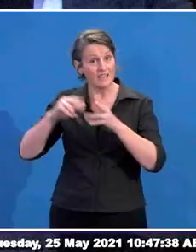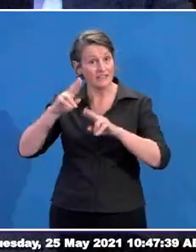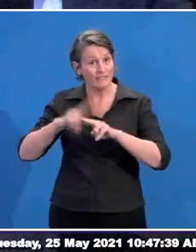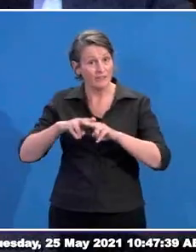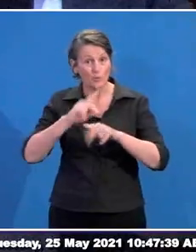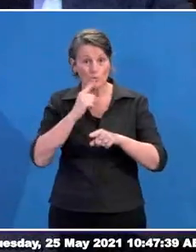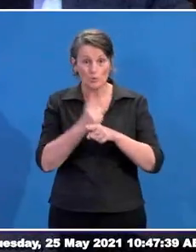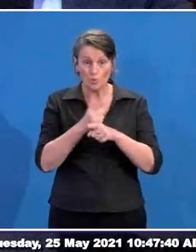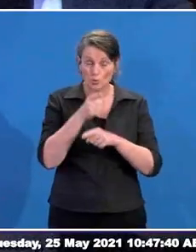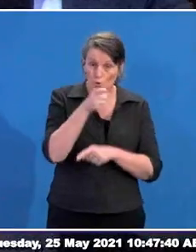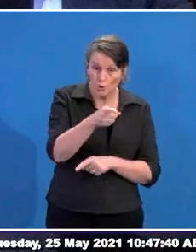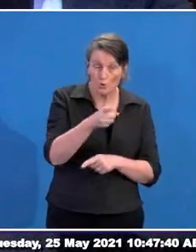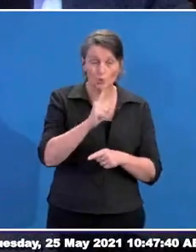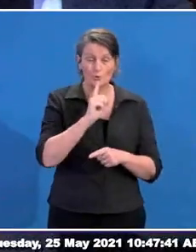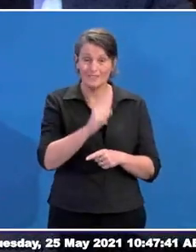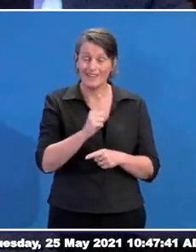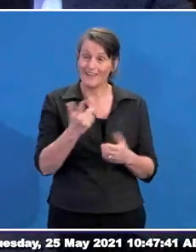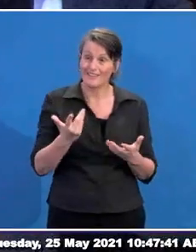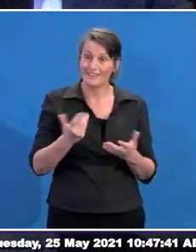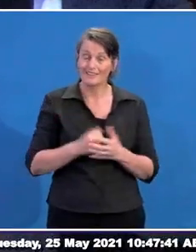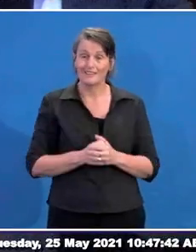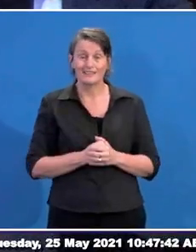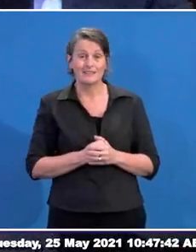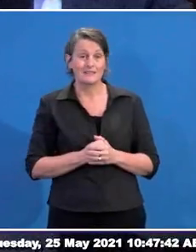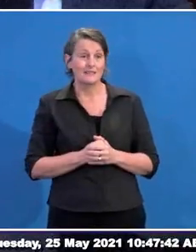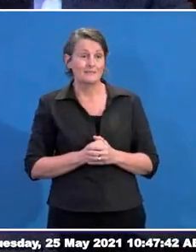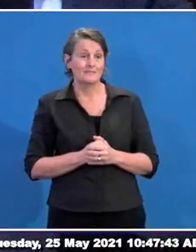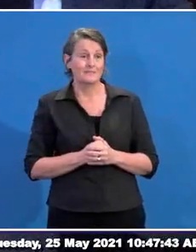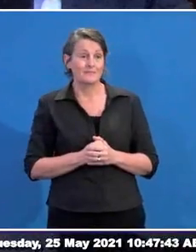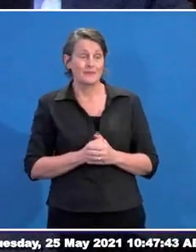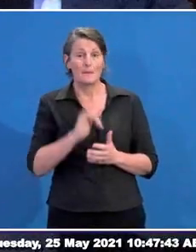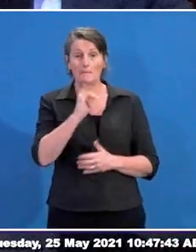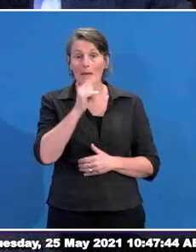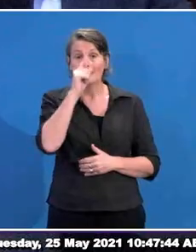for example, could be considered in making a victim's claim,